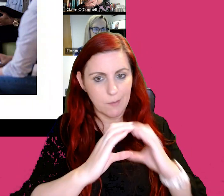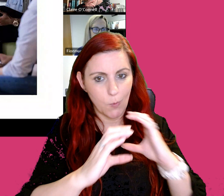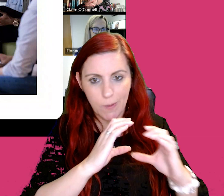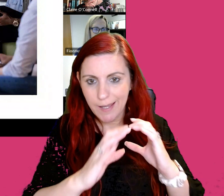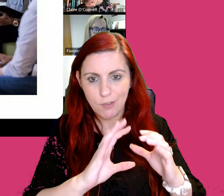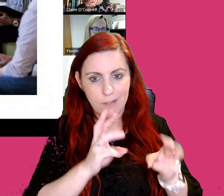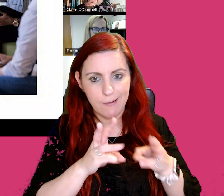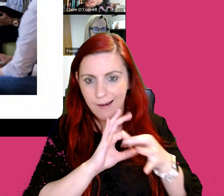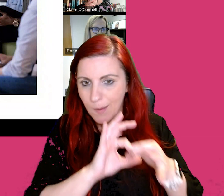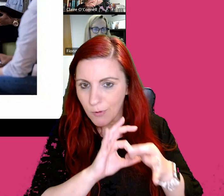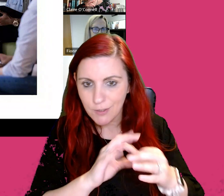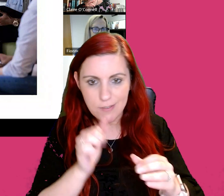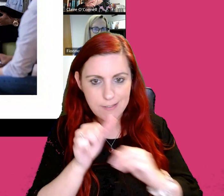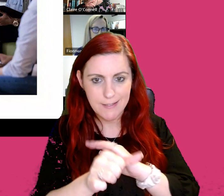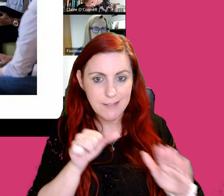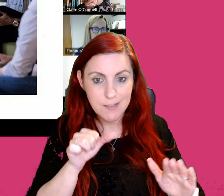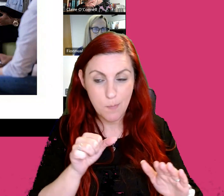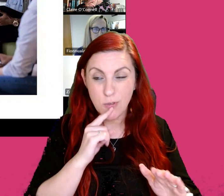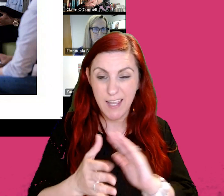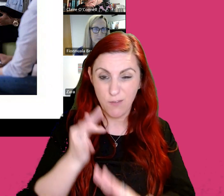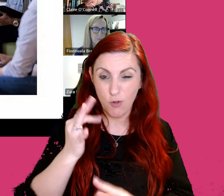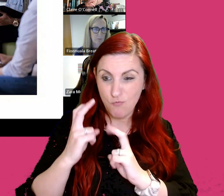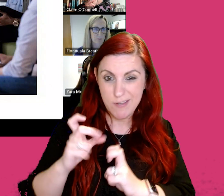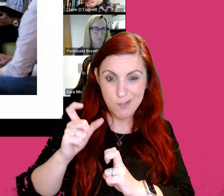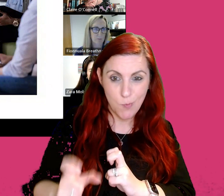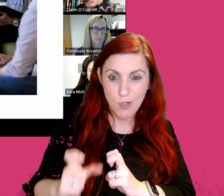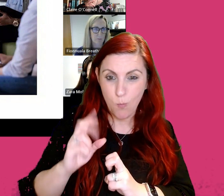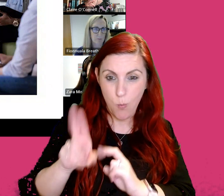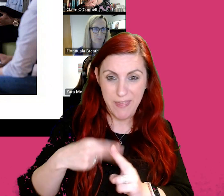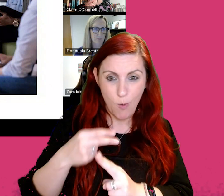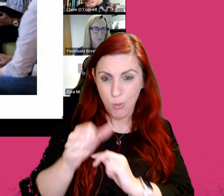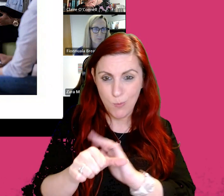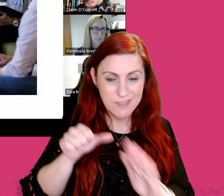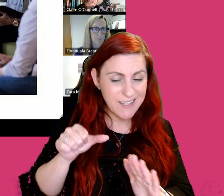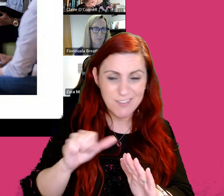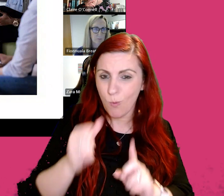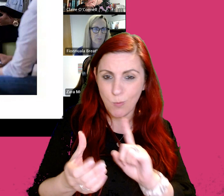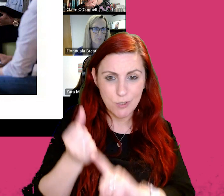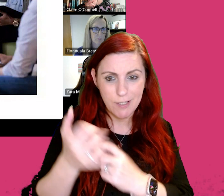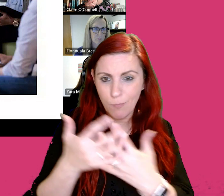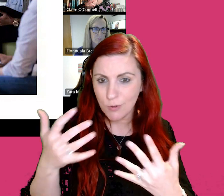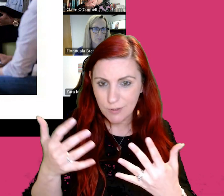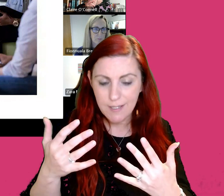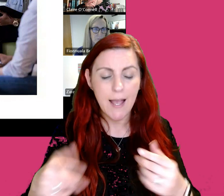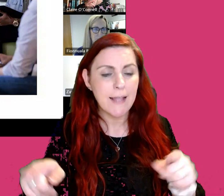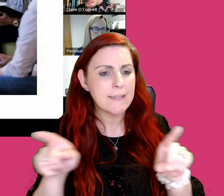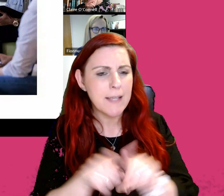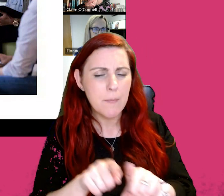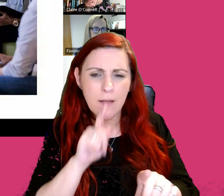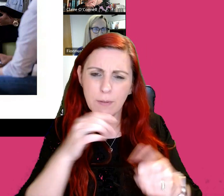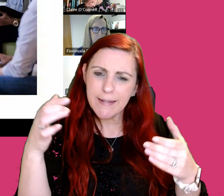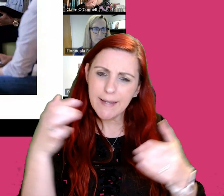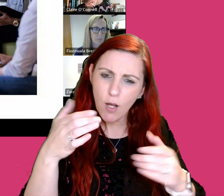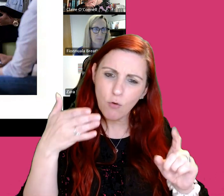but that's any researcher you're not going to get too far if you don't have those and it's really important to tailor your approach to patient and public involvement it's not a one- siiz fits all